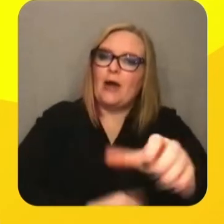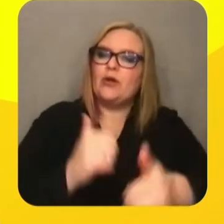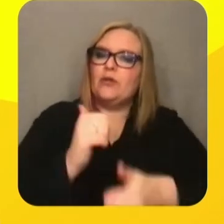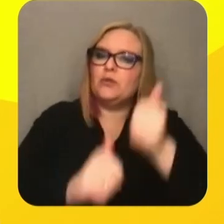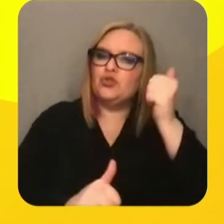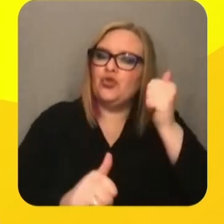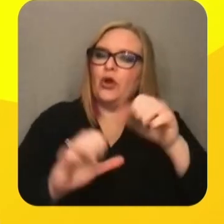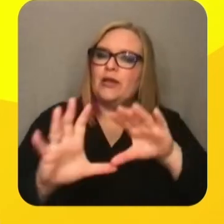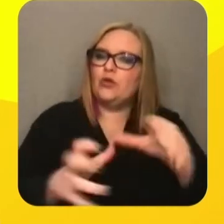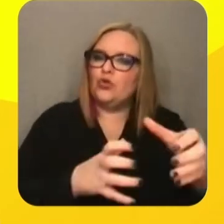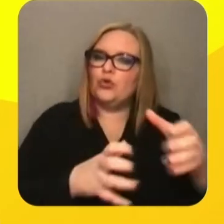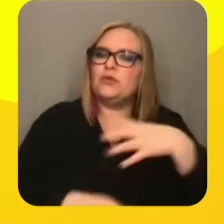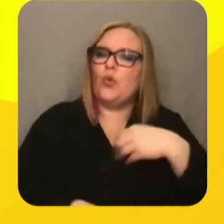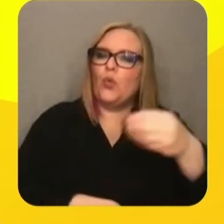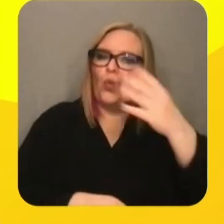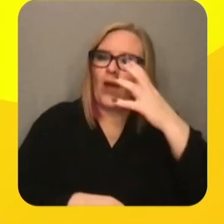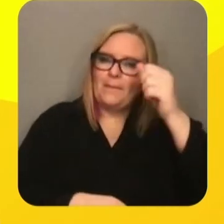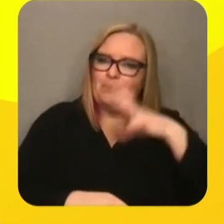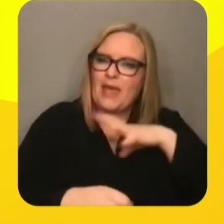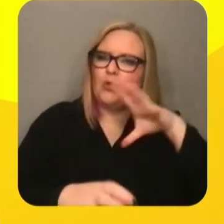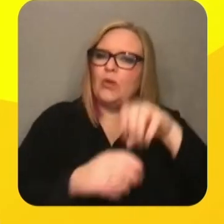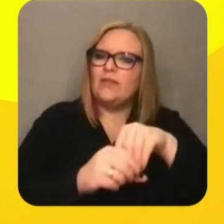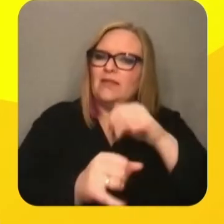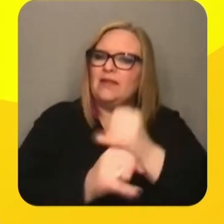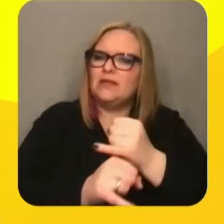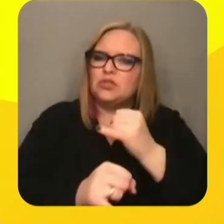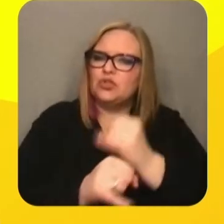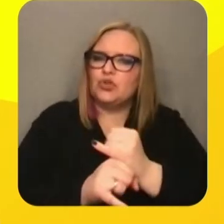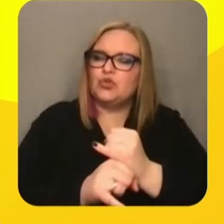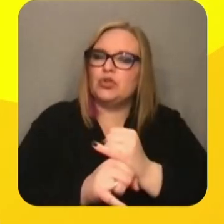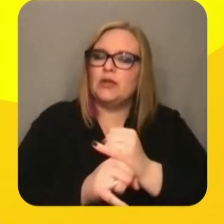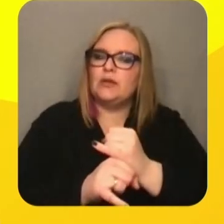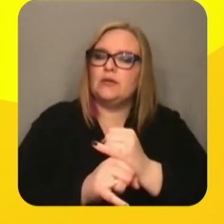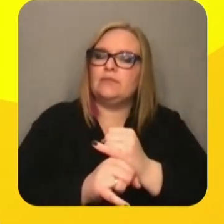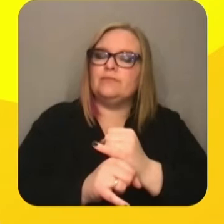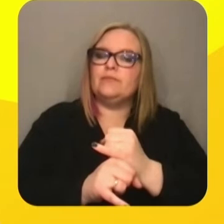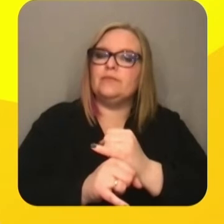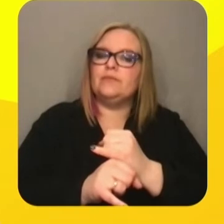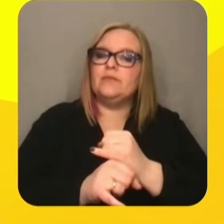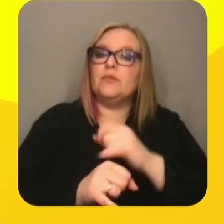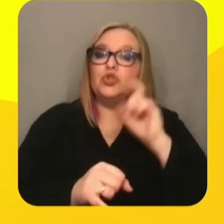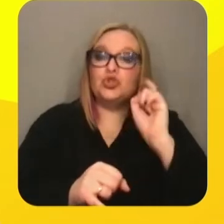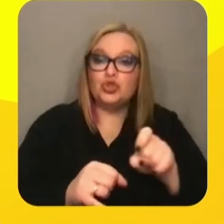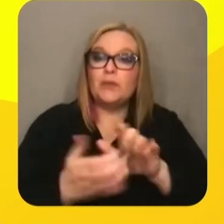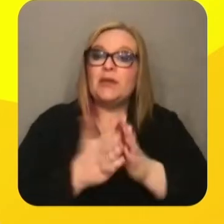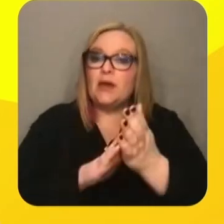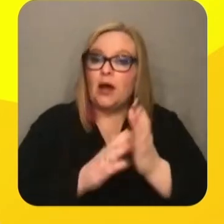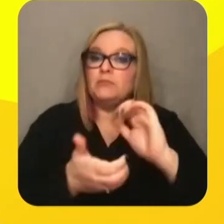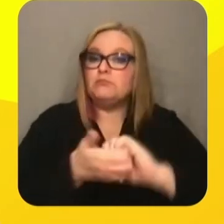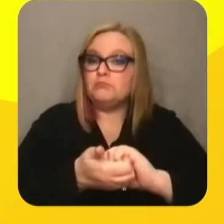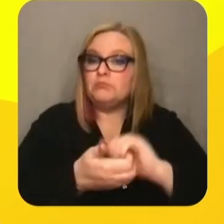the white men in the institution to be not only allies, right, sitting on the sidelines saying, we support you,